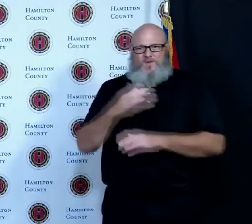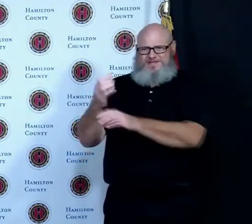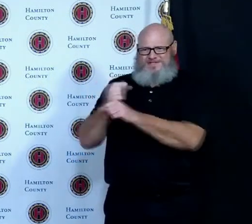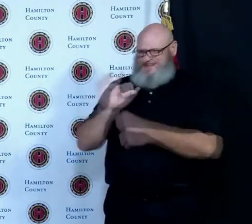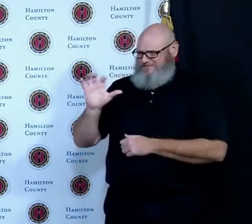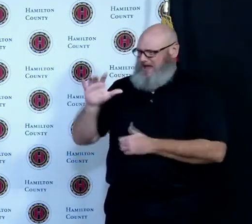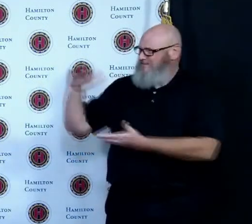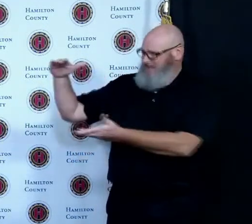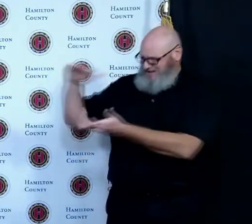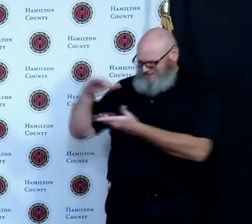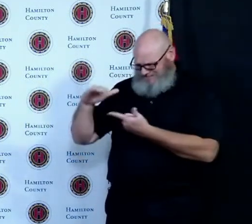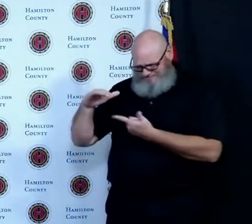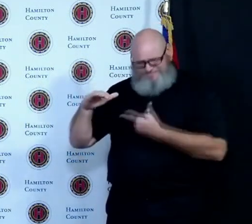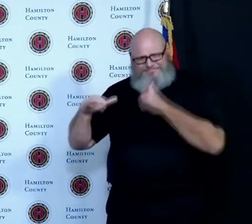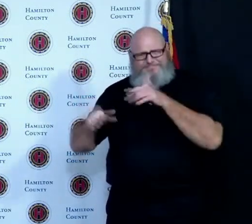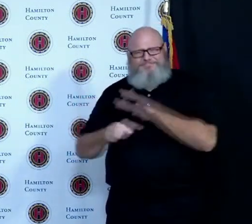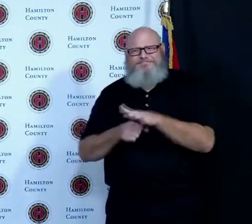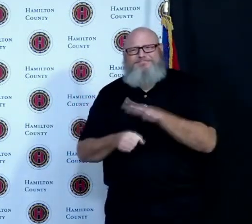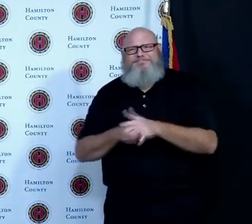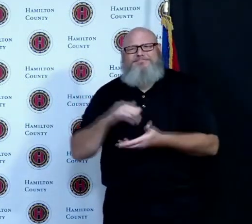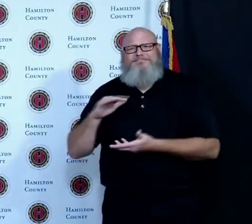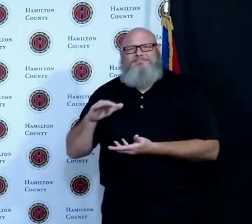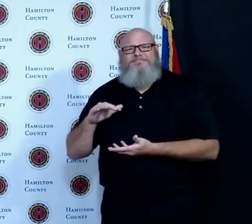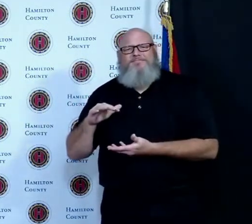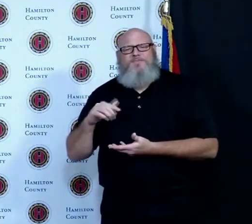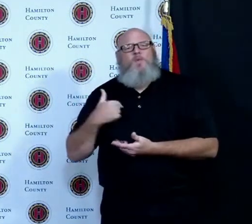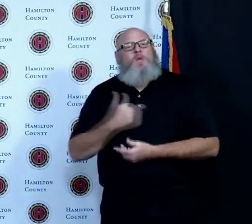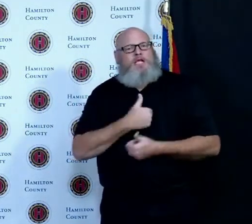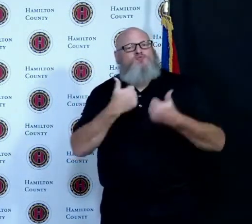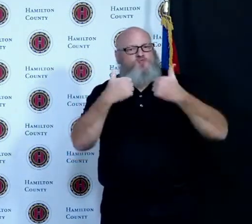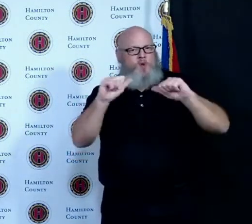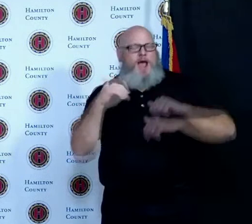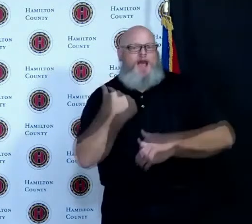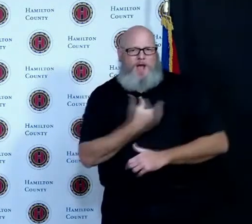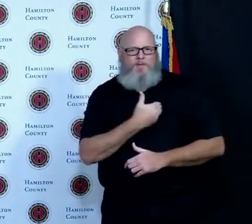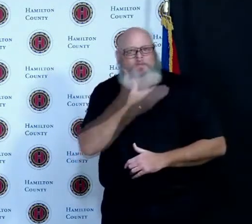health professionals are getting vaccinated of course front line workers of course importantly